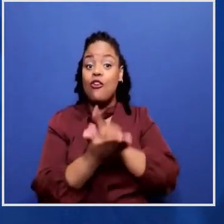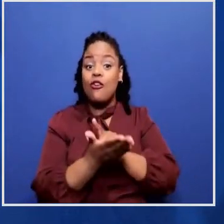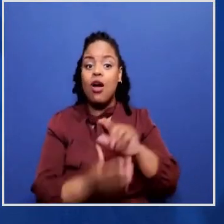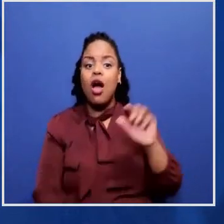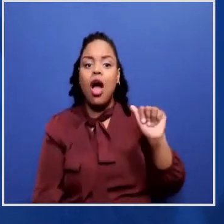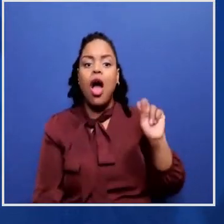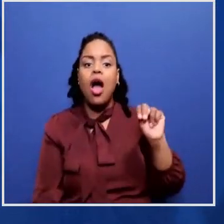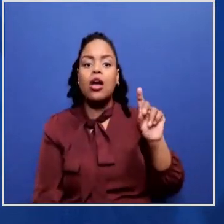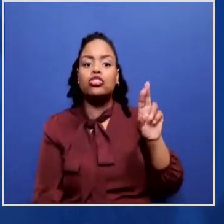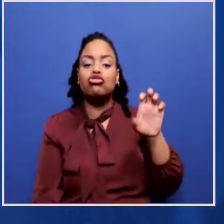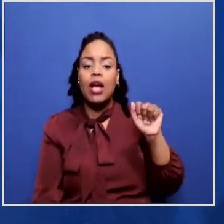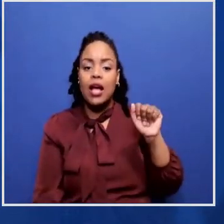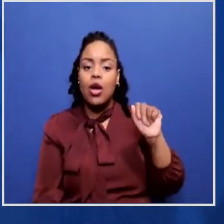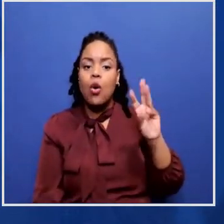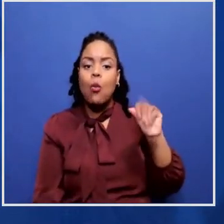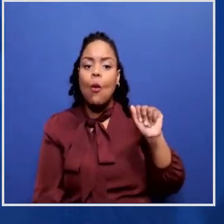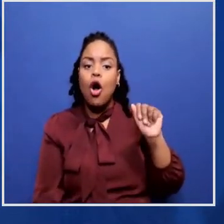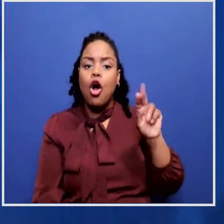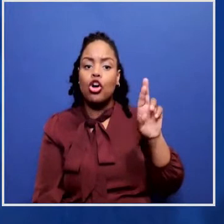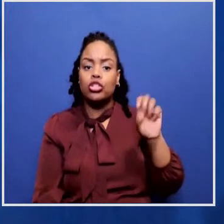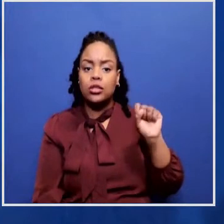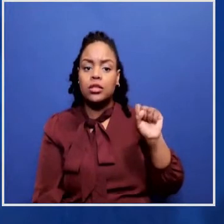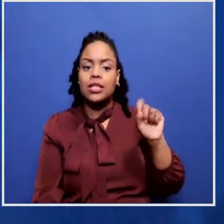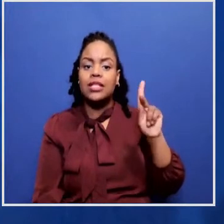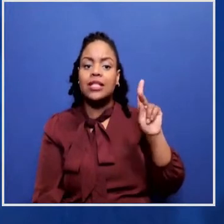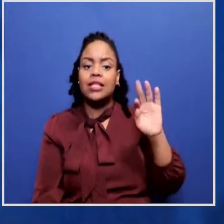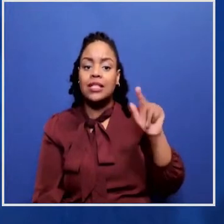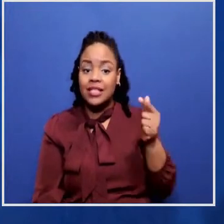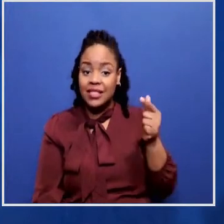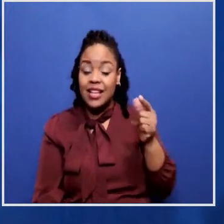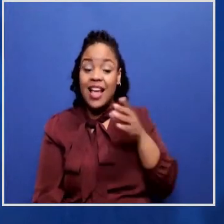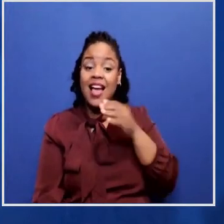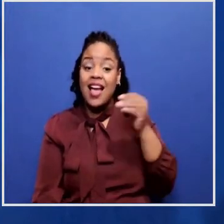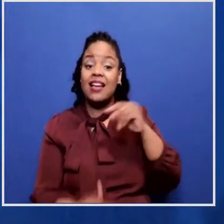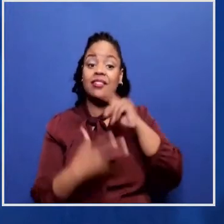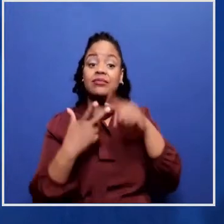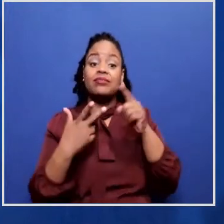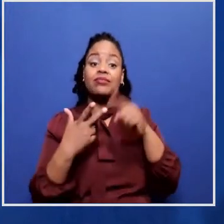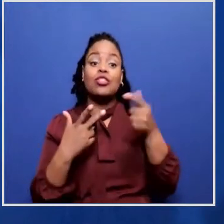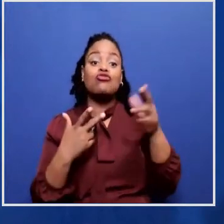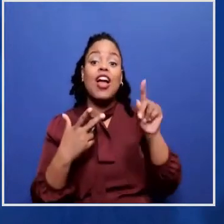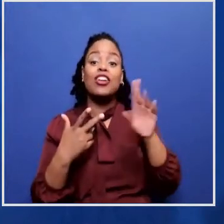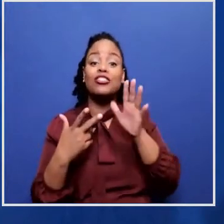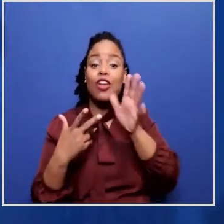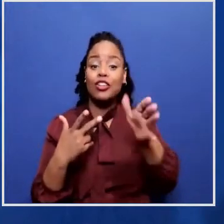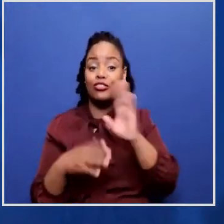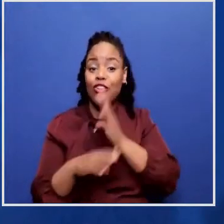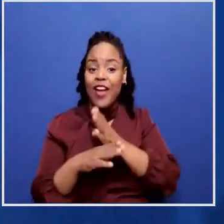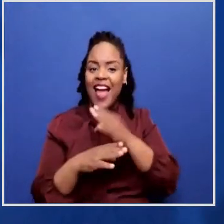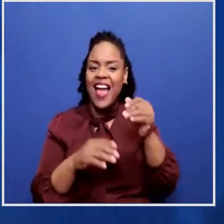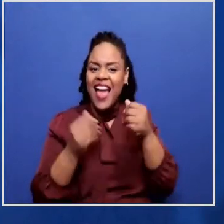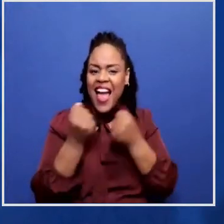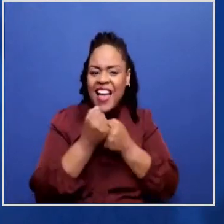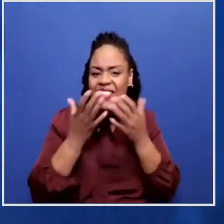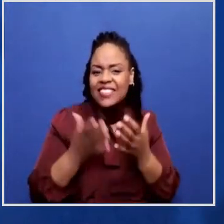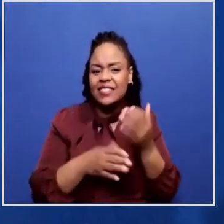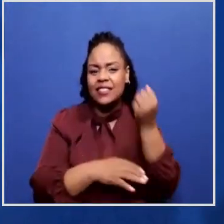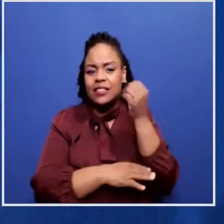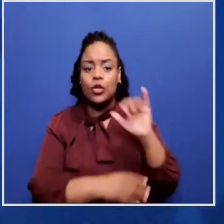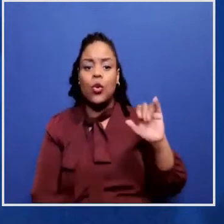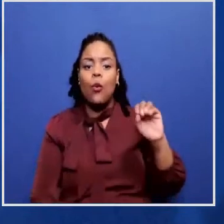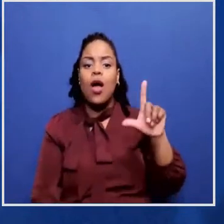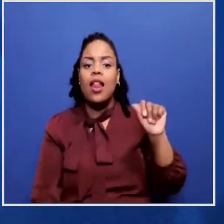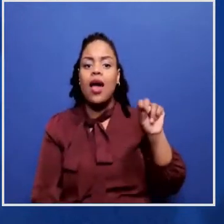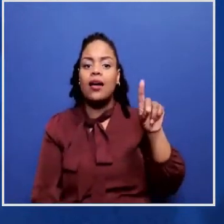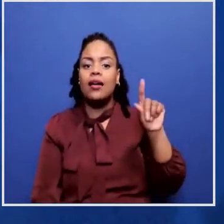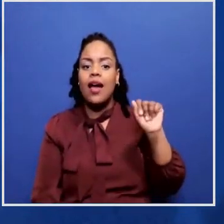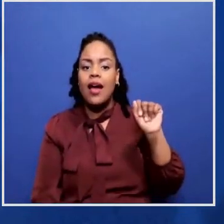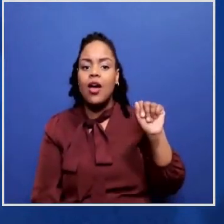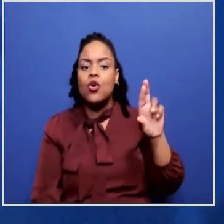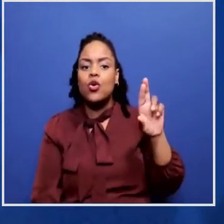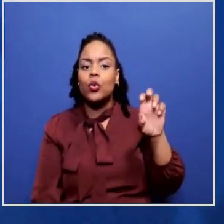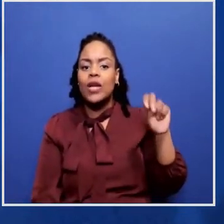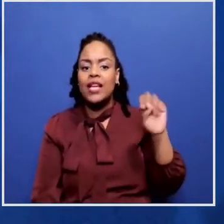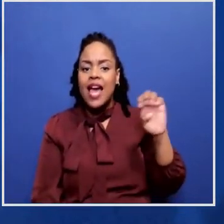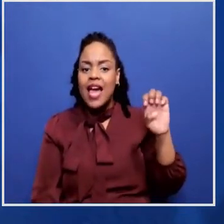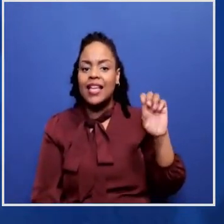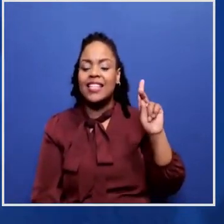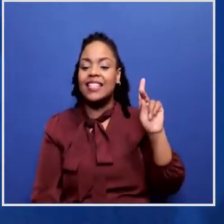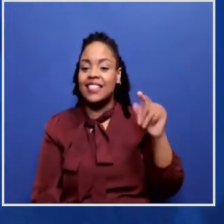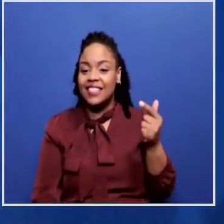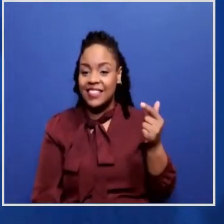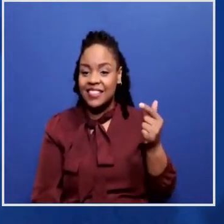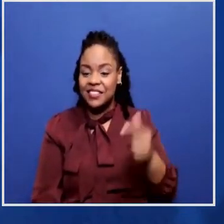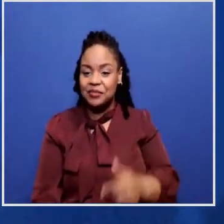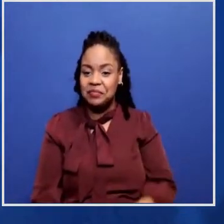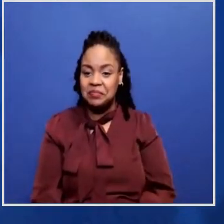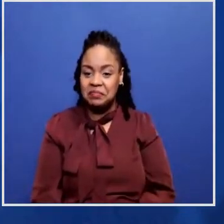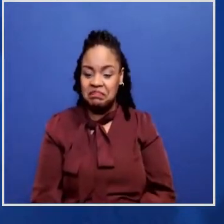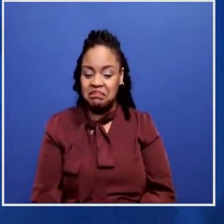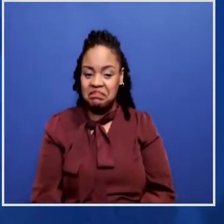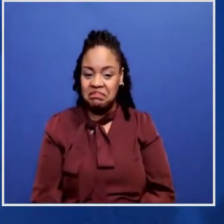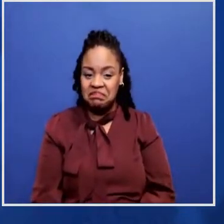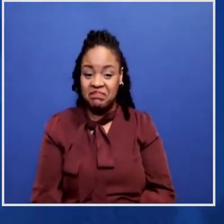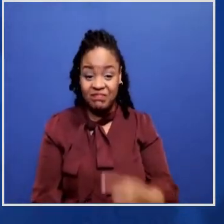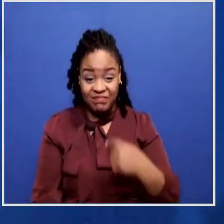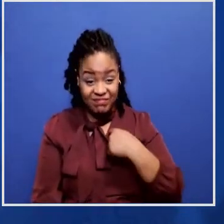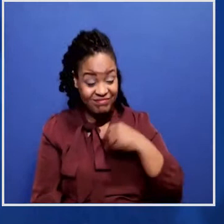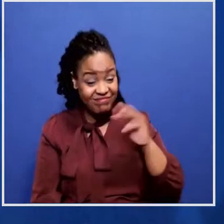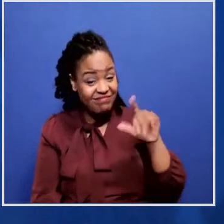THIRD, AND DAUGHTER-IN-LAW,